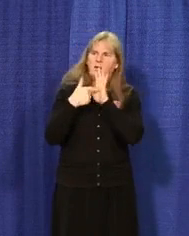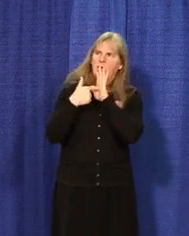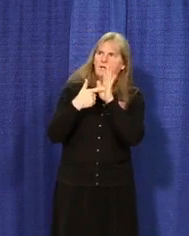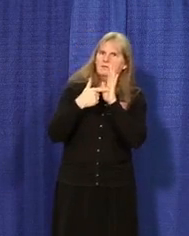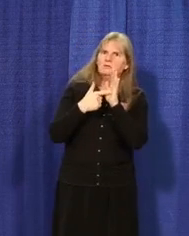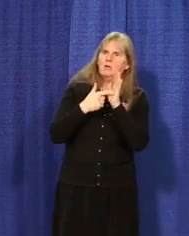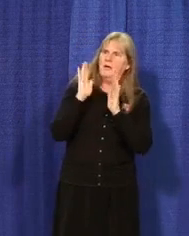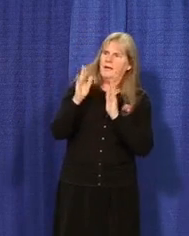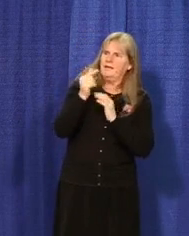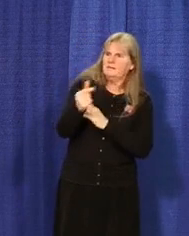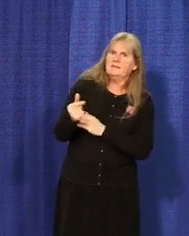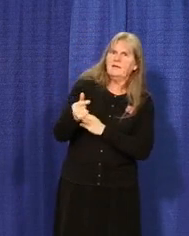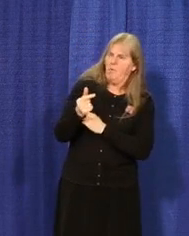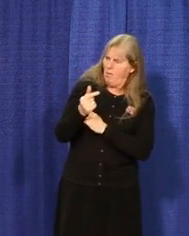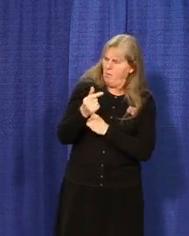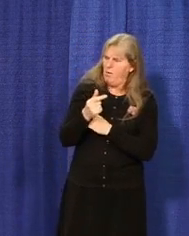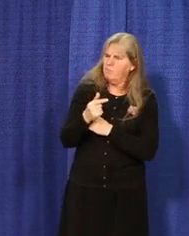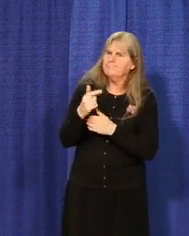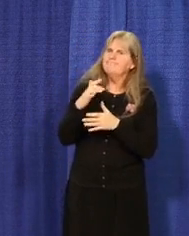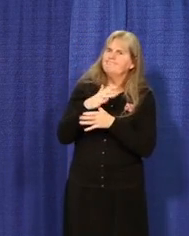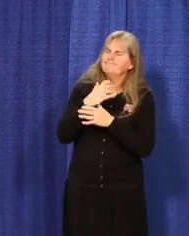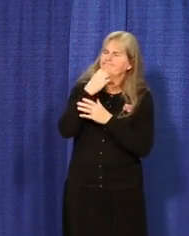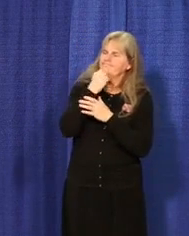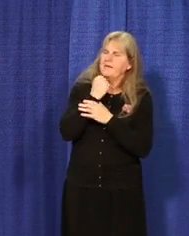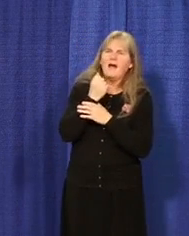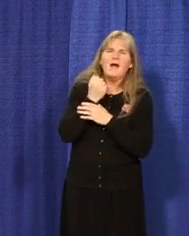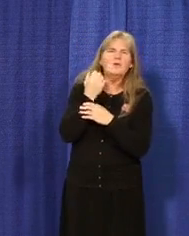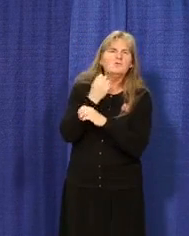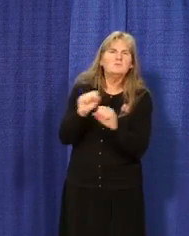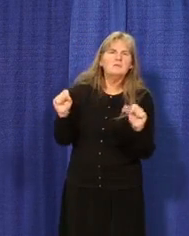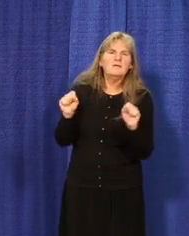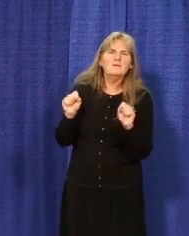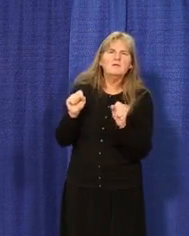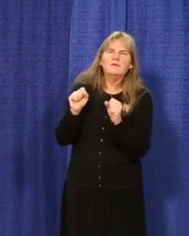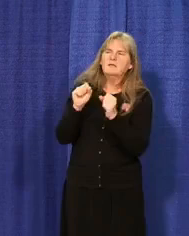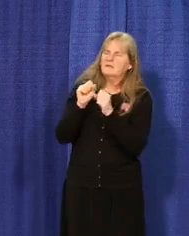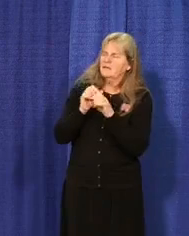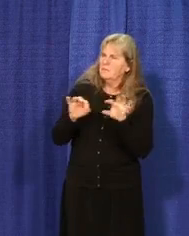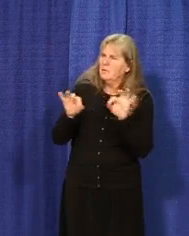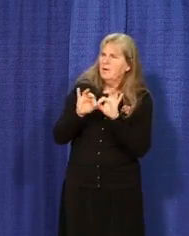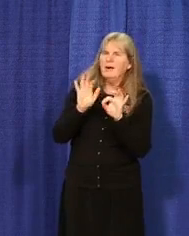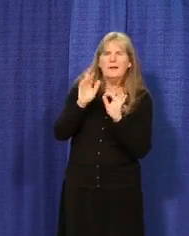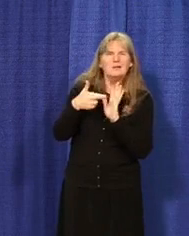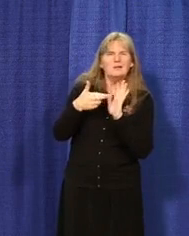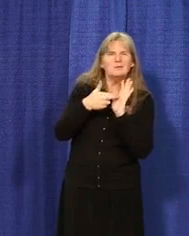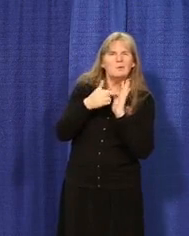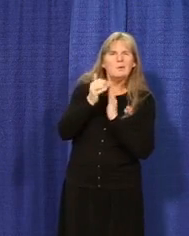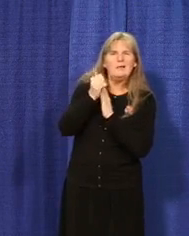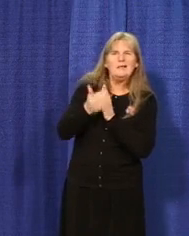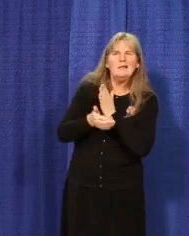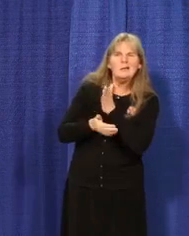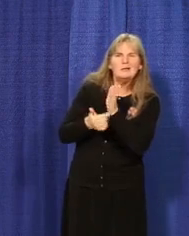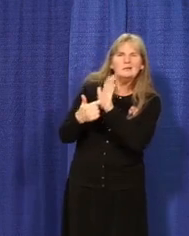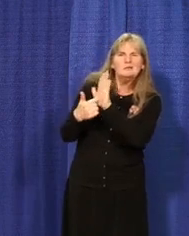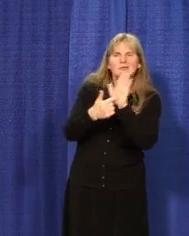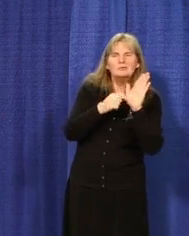government how important safety and health is to him in his leadership position. Then we went into a conversation